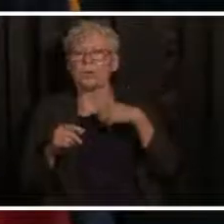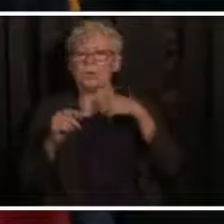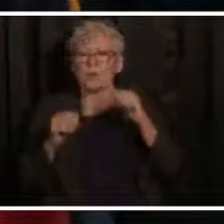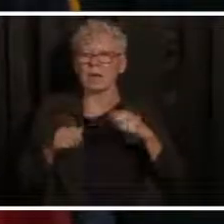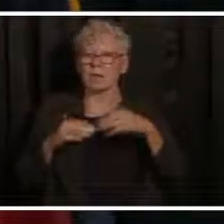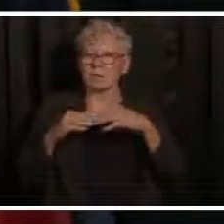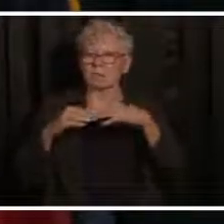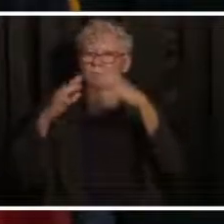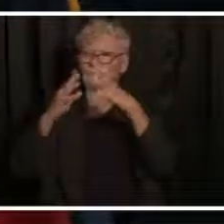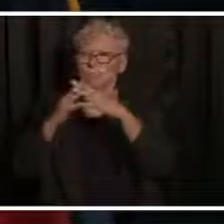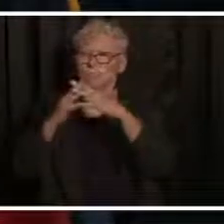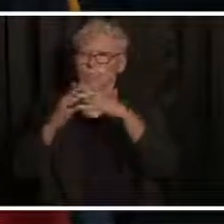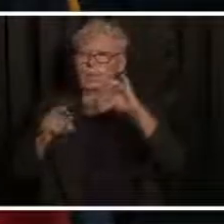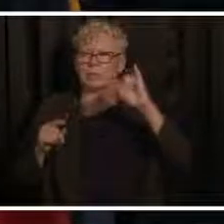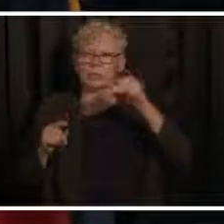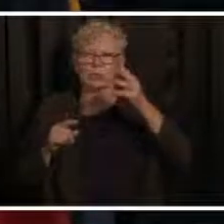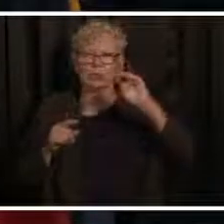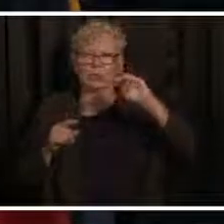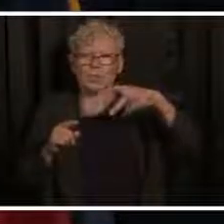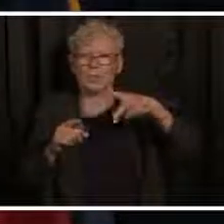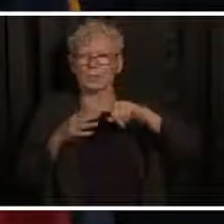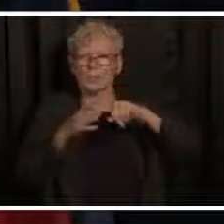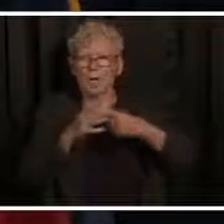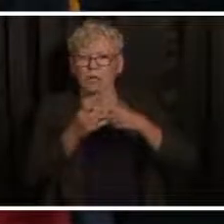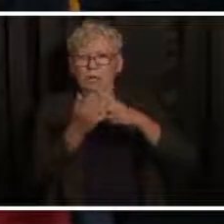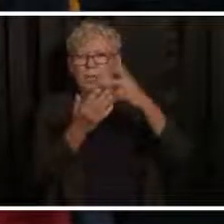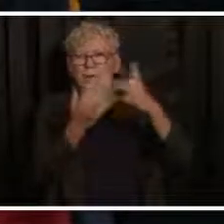uh 18 thousand Coloradans return to the workplace. They